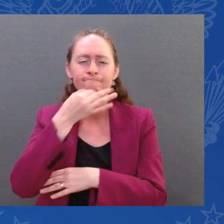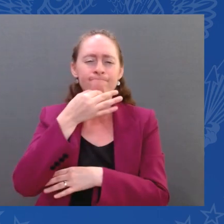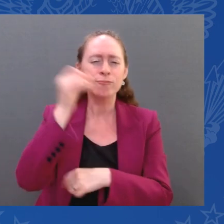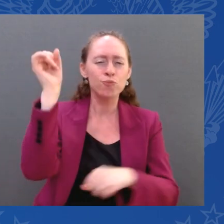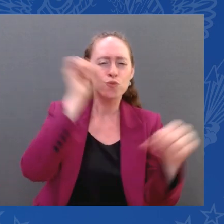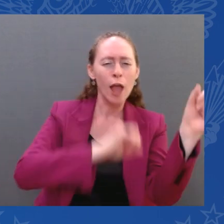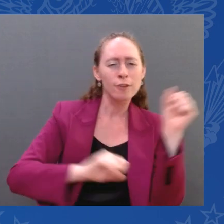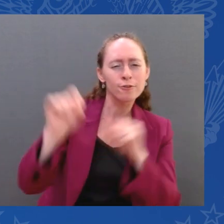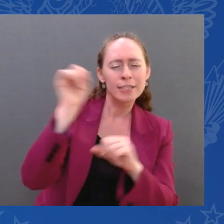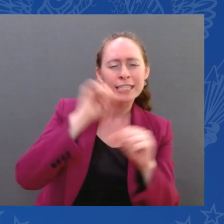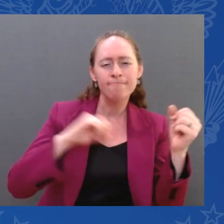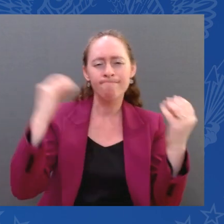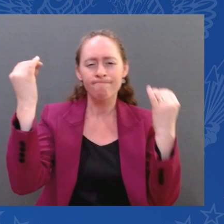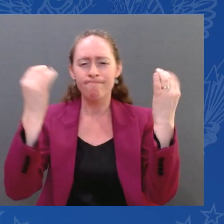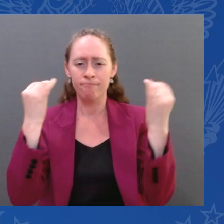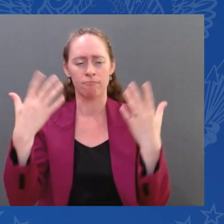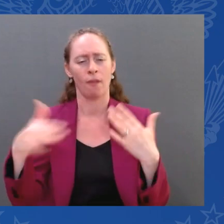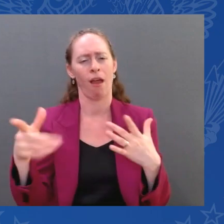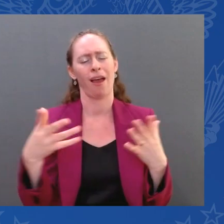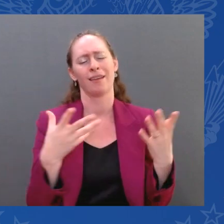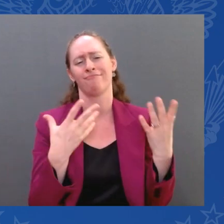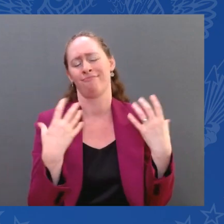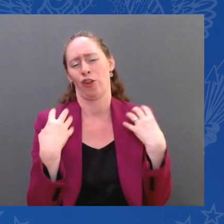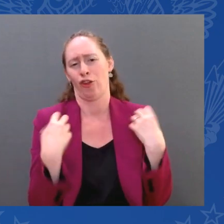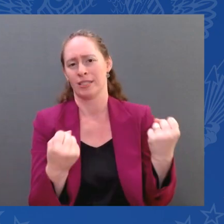for helping forge a path toward a more perfect union.